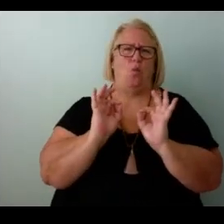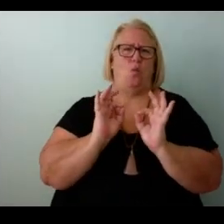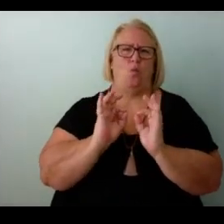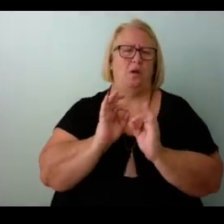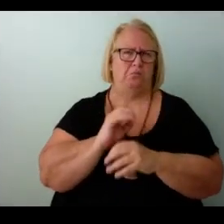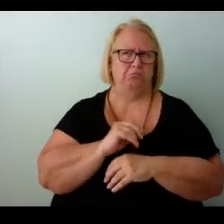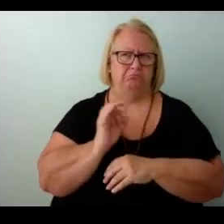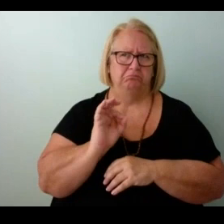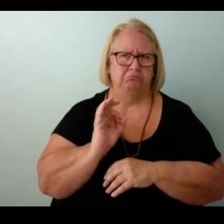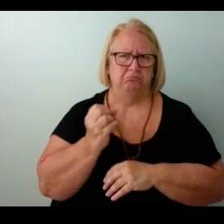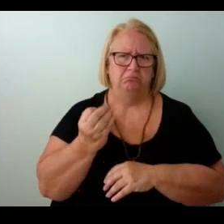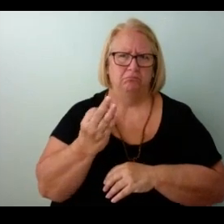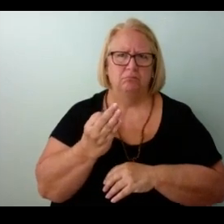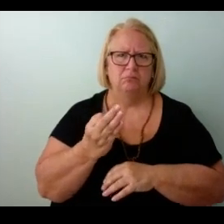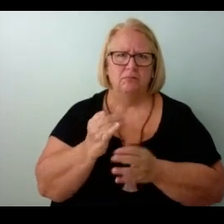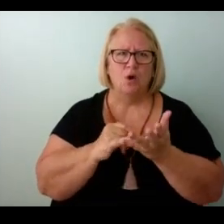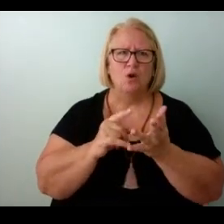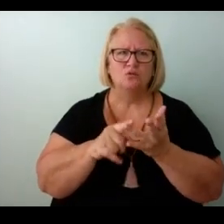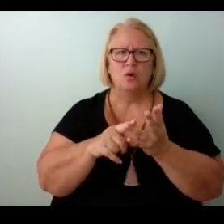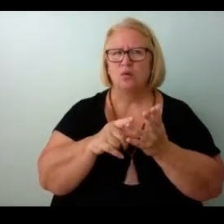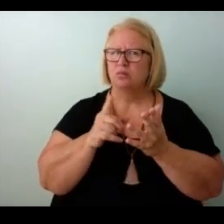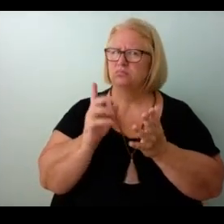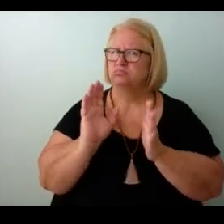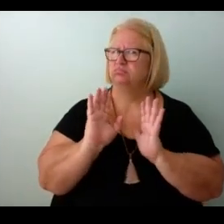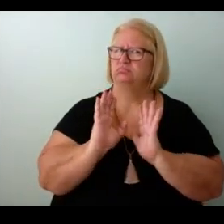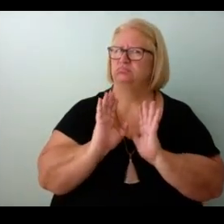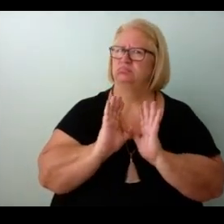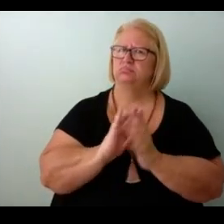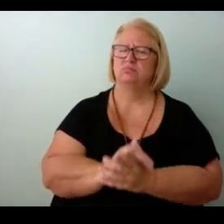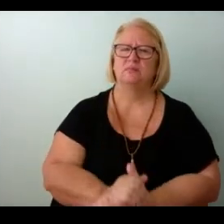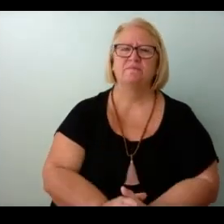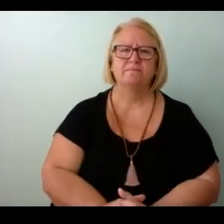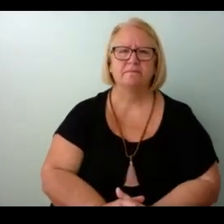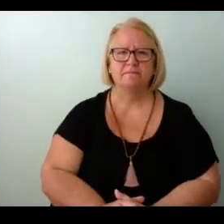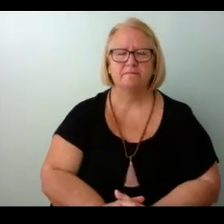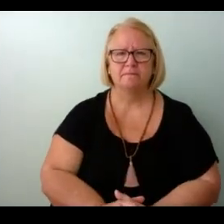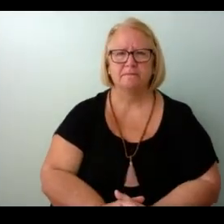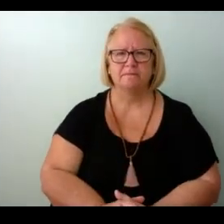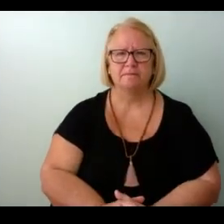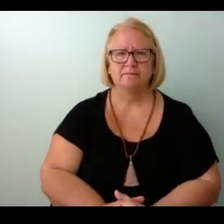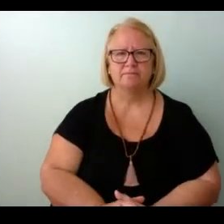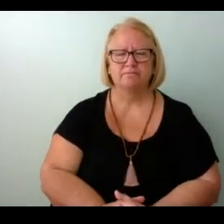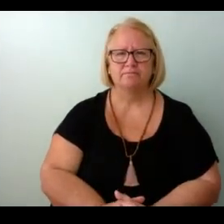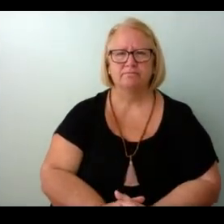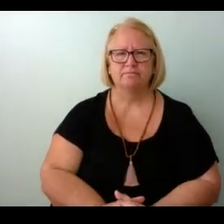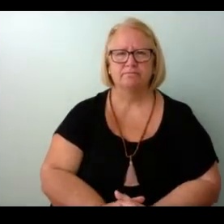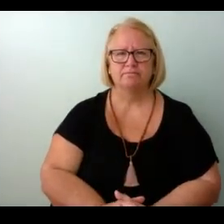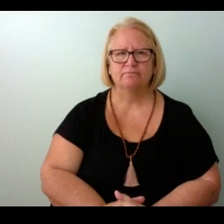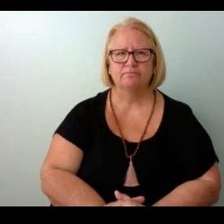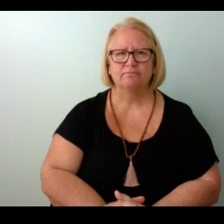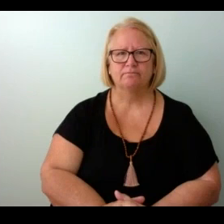I stand to be corrected on that. But the other thing I think that's relevant in this discussion is mortgages repayments